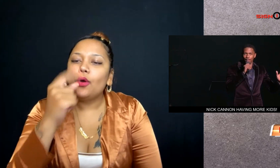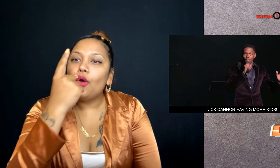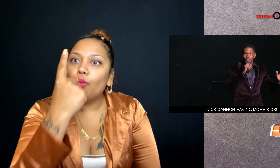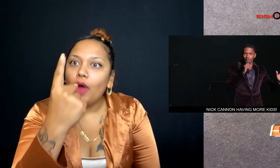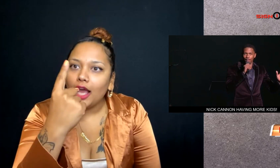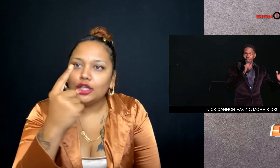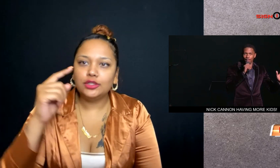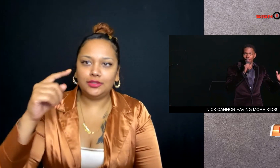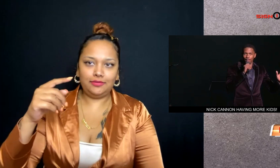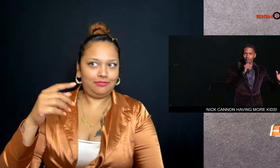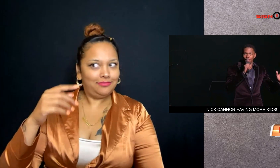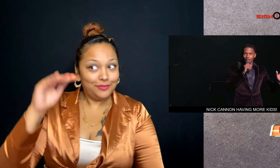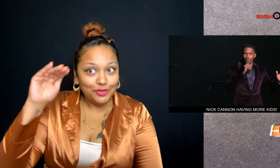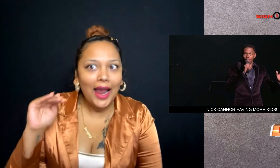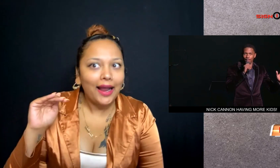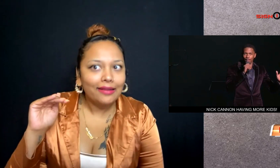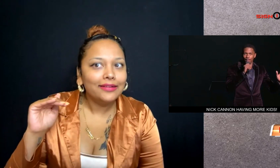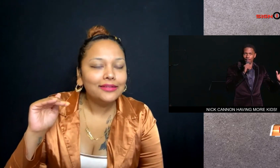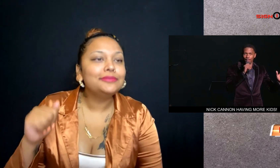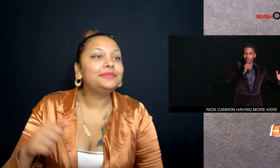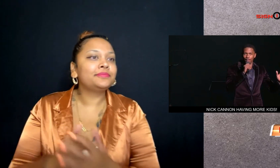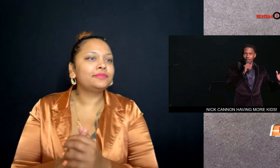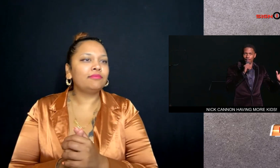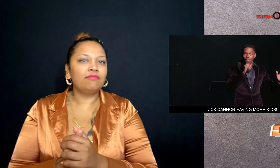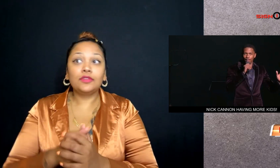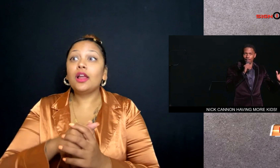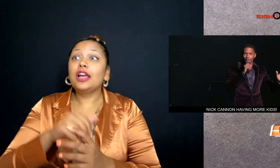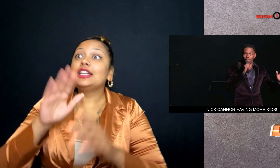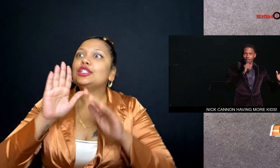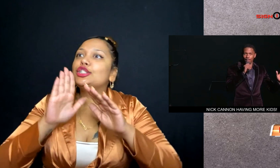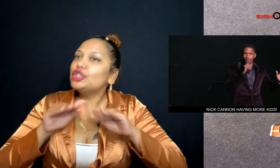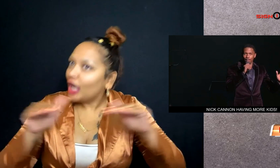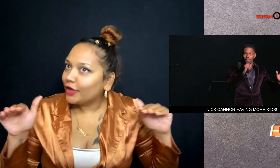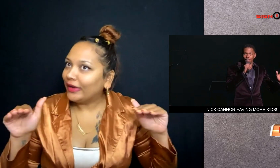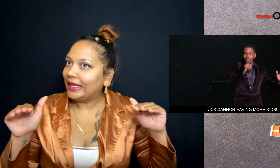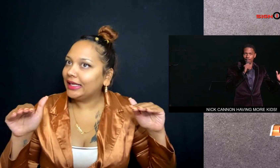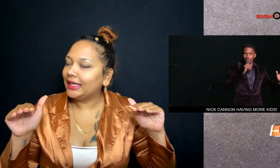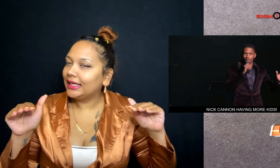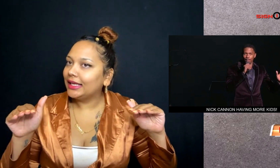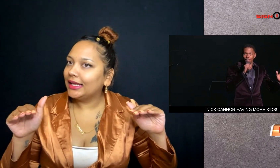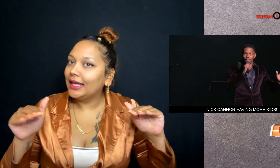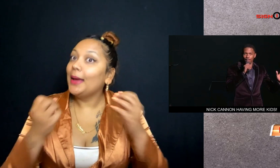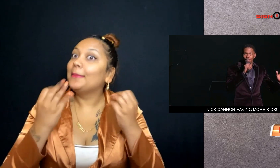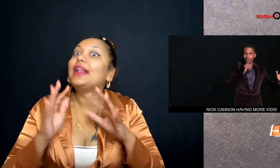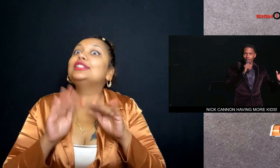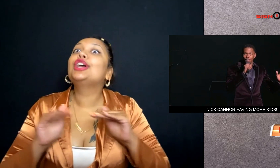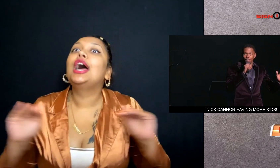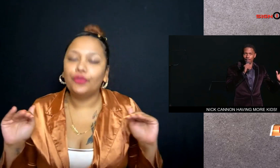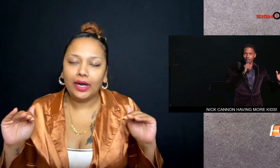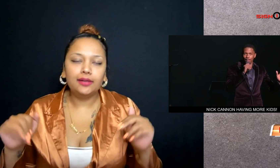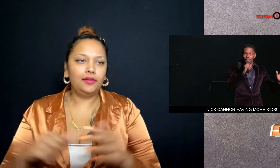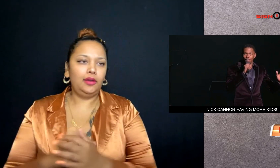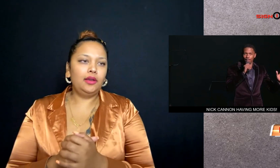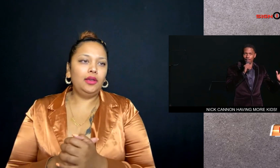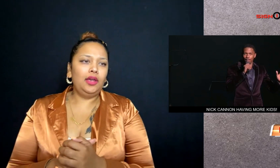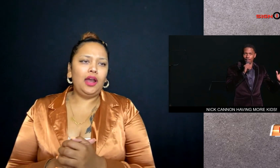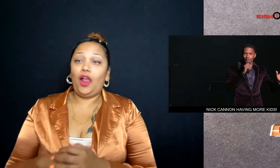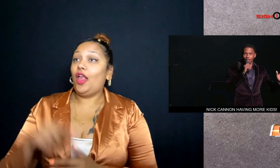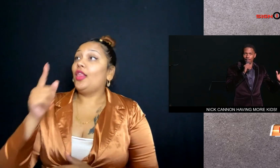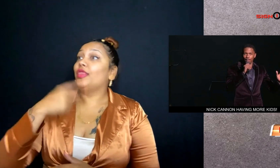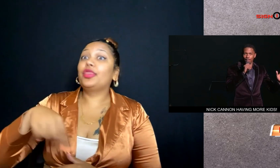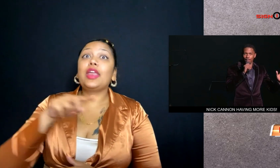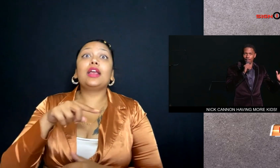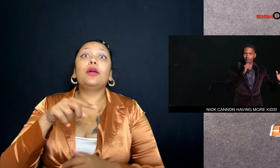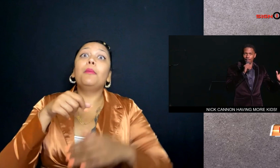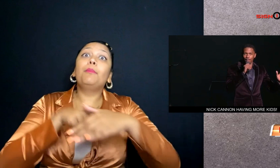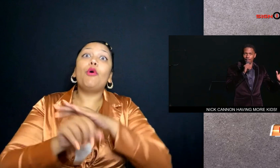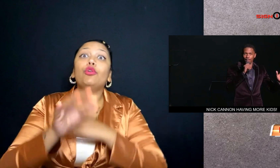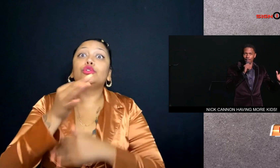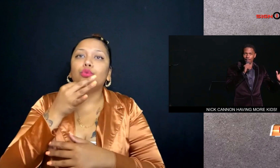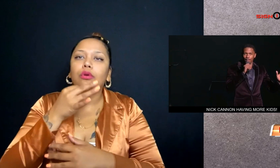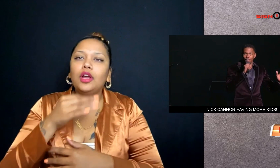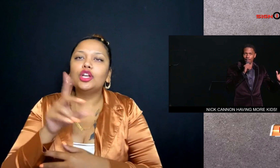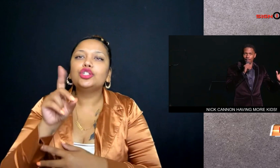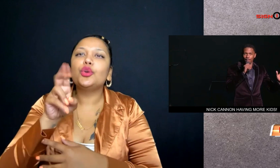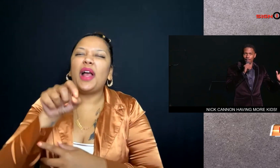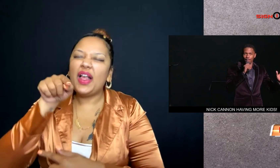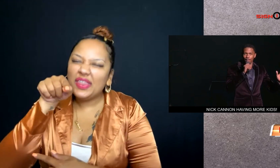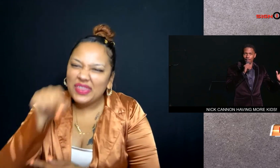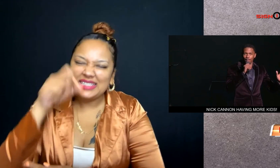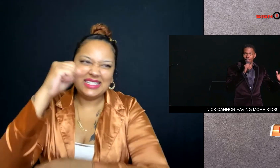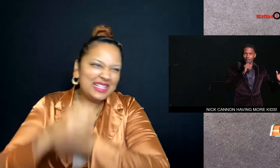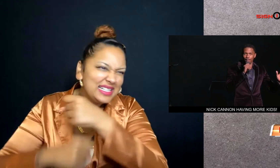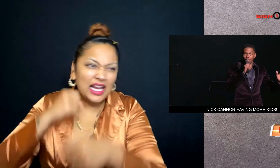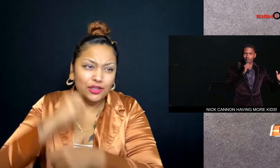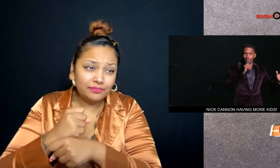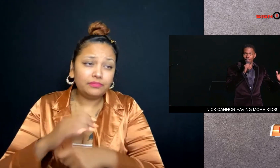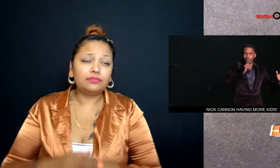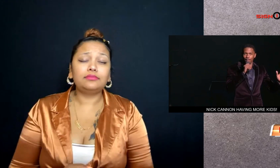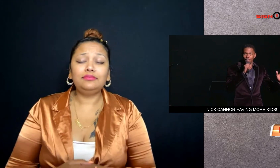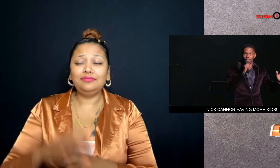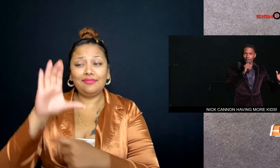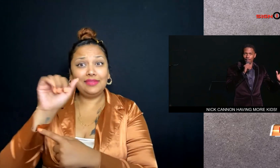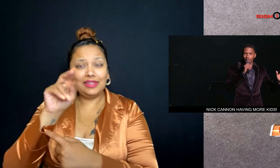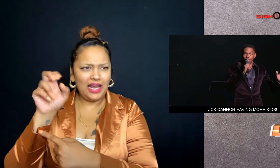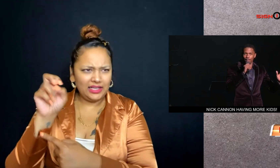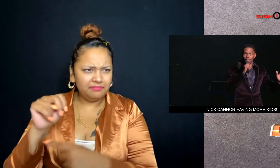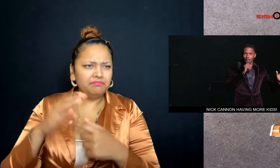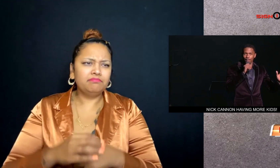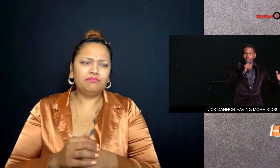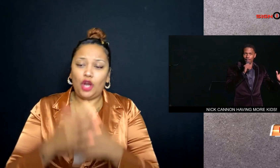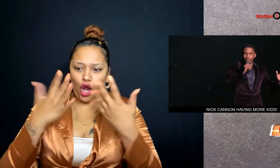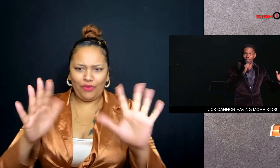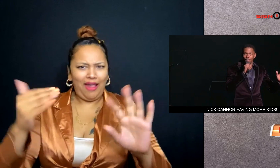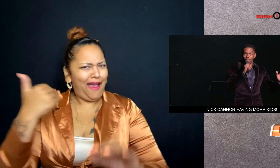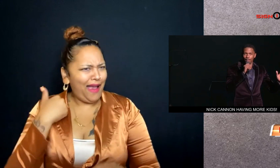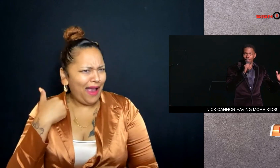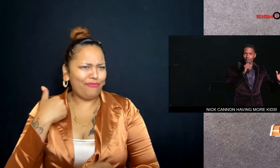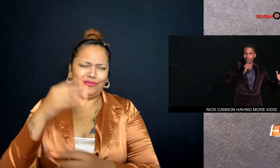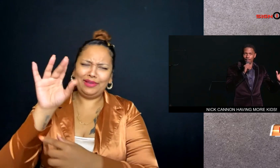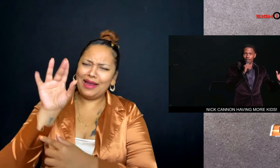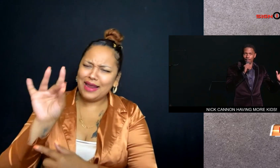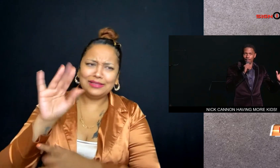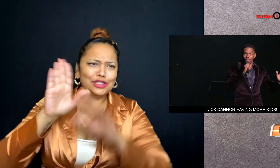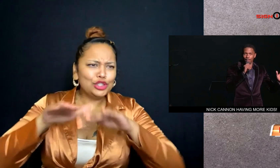not one child children and they're all due this year Cannon already